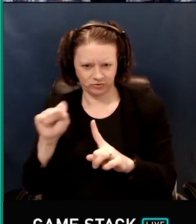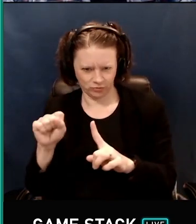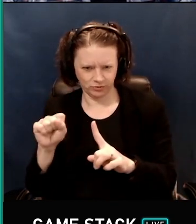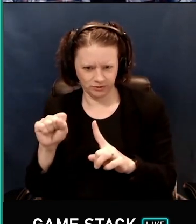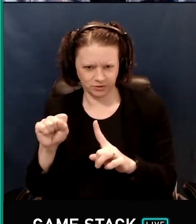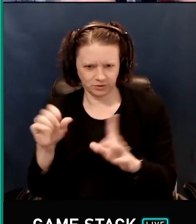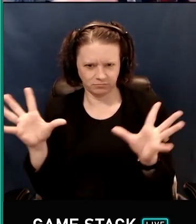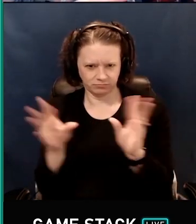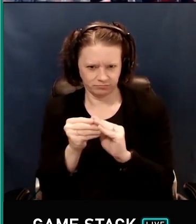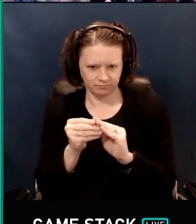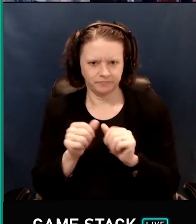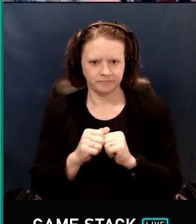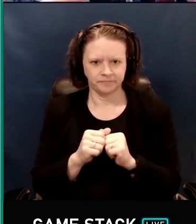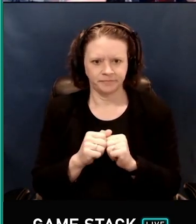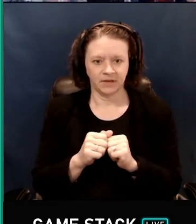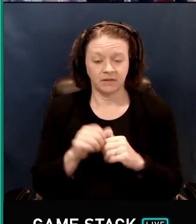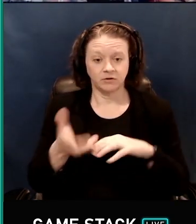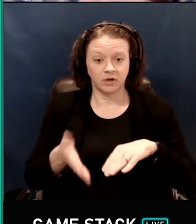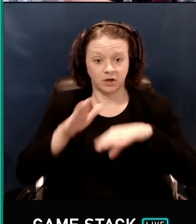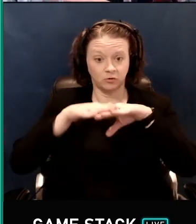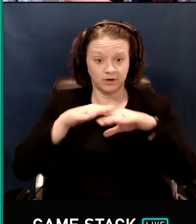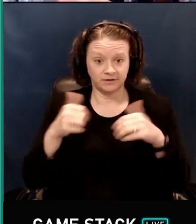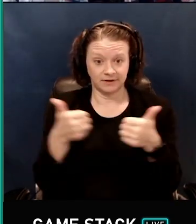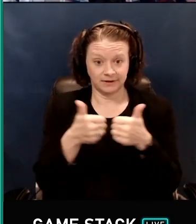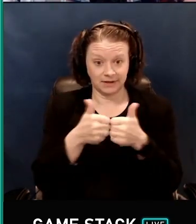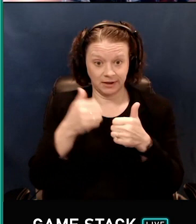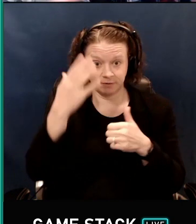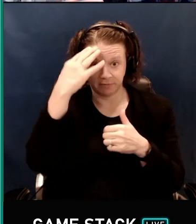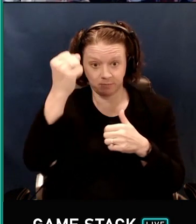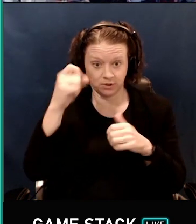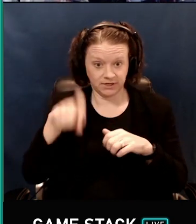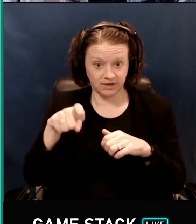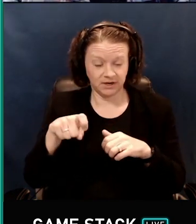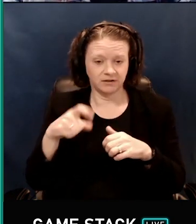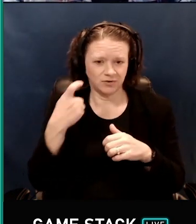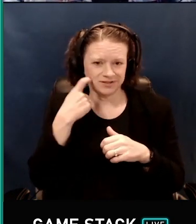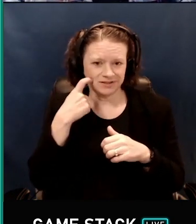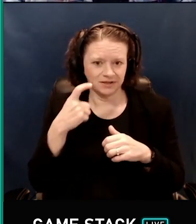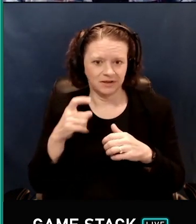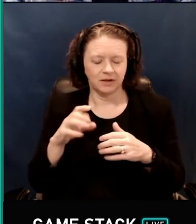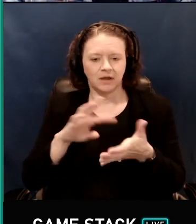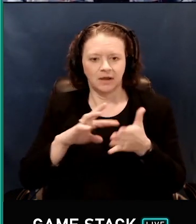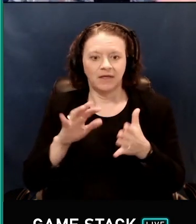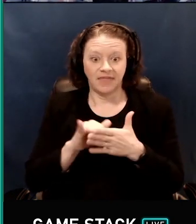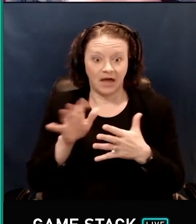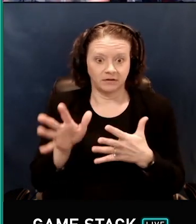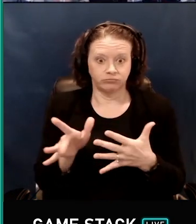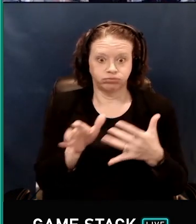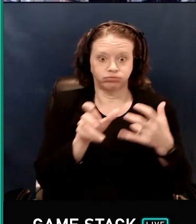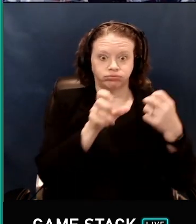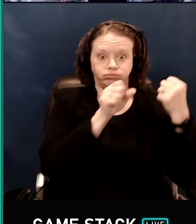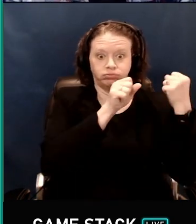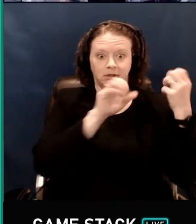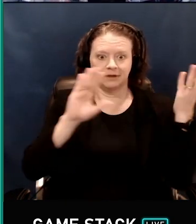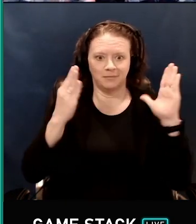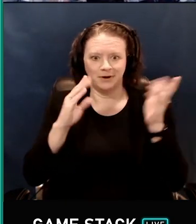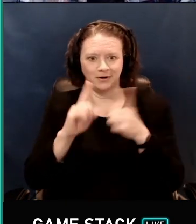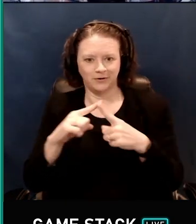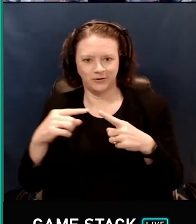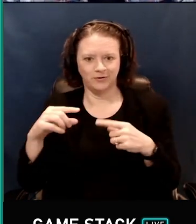and that's essentially increasing faster than VRAM's increasing on GPU's. You see games, they are going from ten to fifty to a hundred